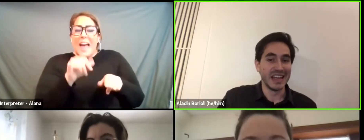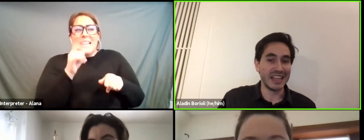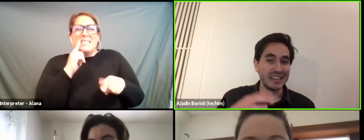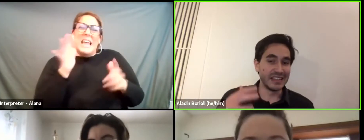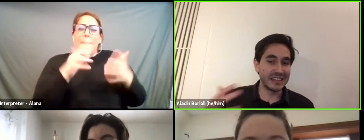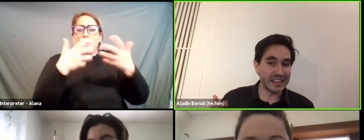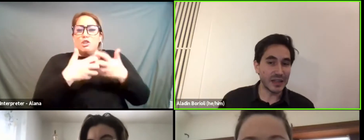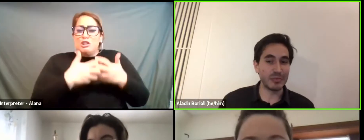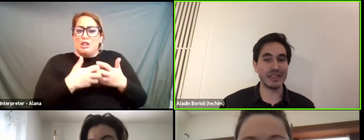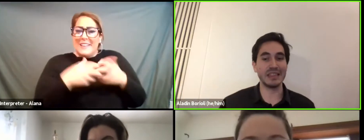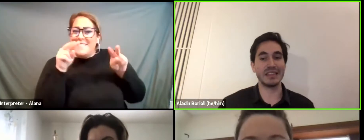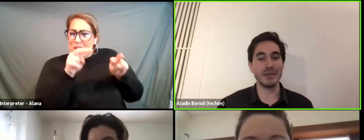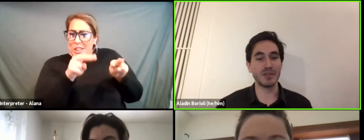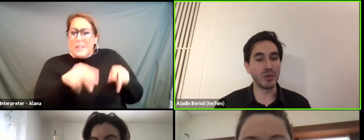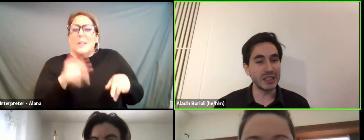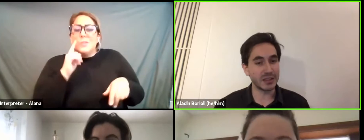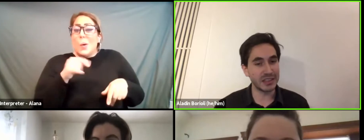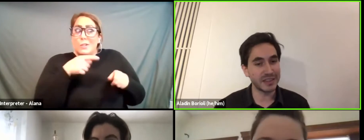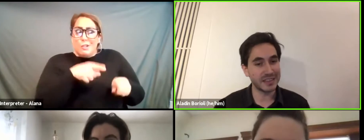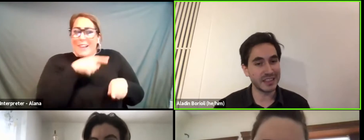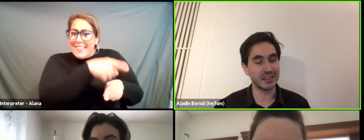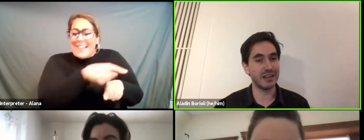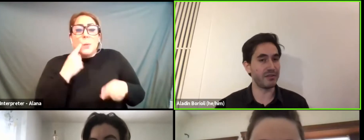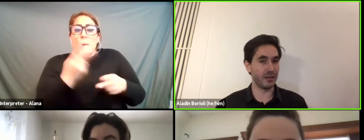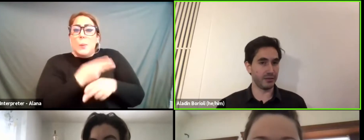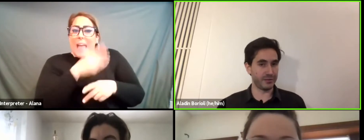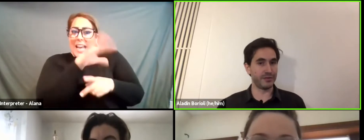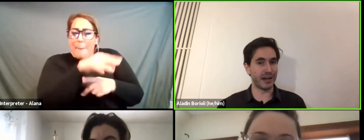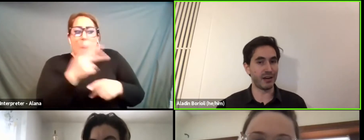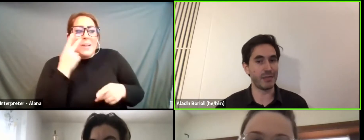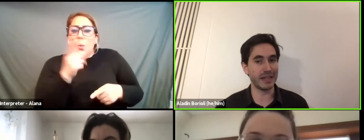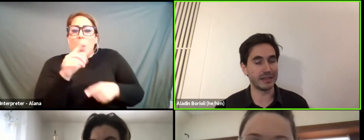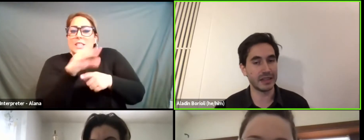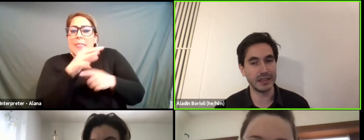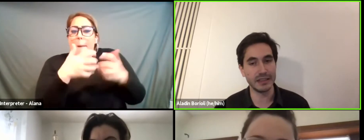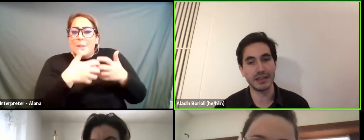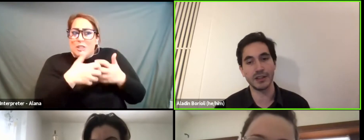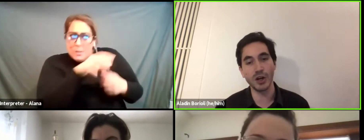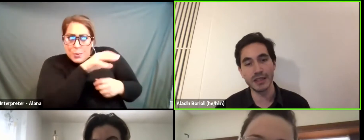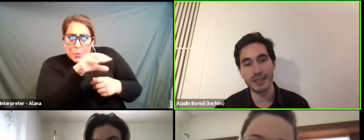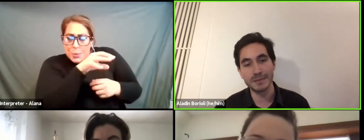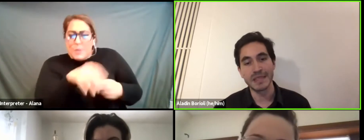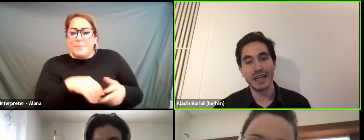And this set up aims to monitor the infestation level of Varroa Mites inside the colony and it